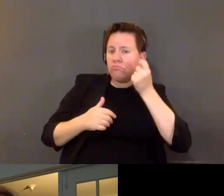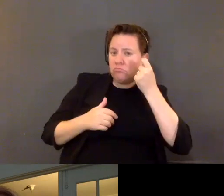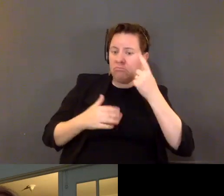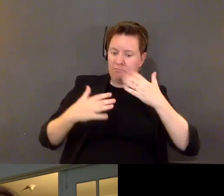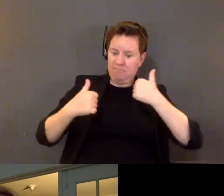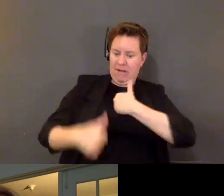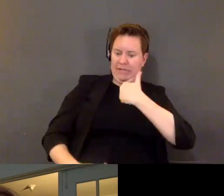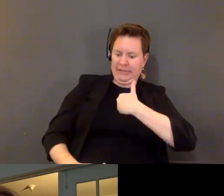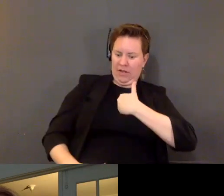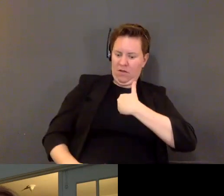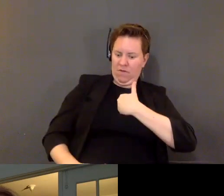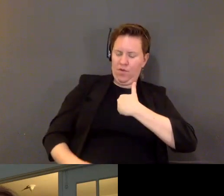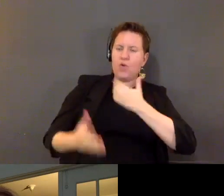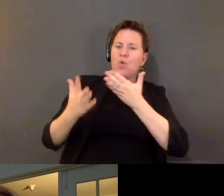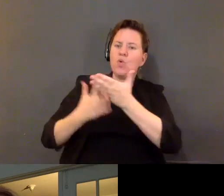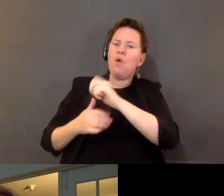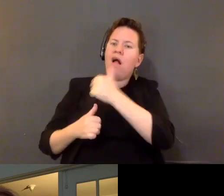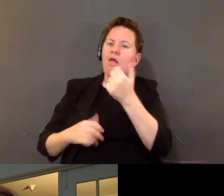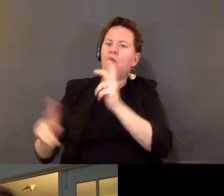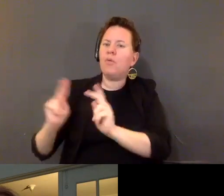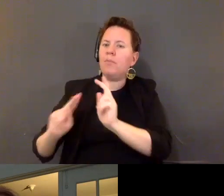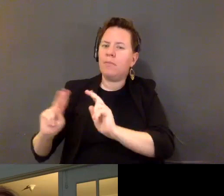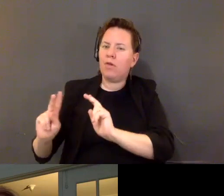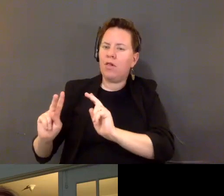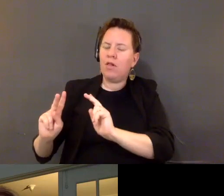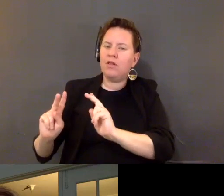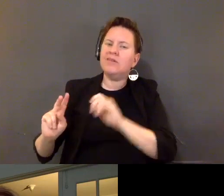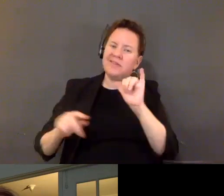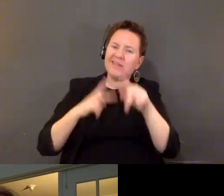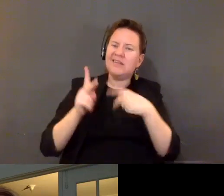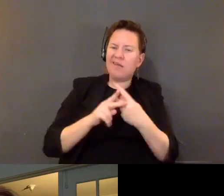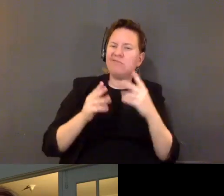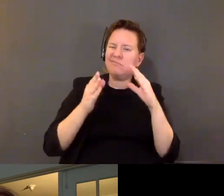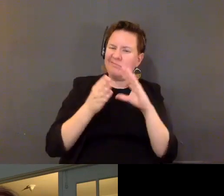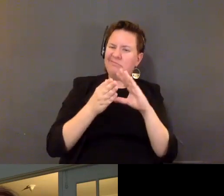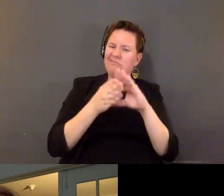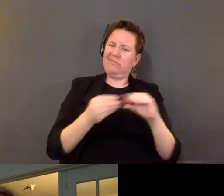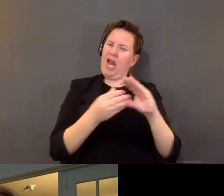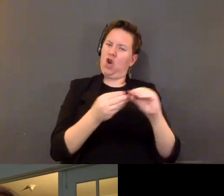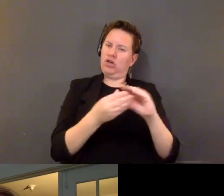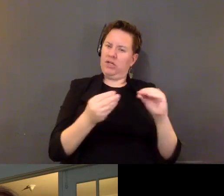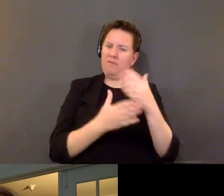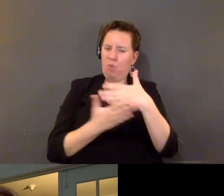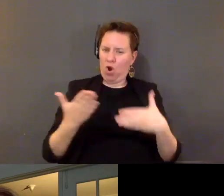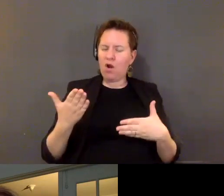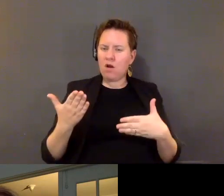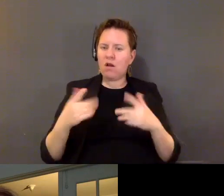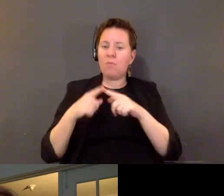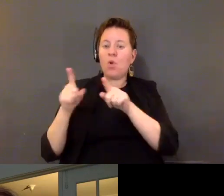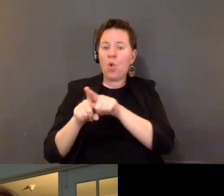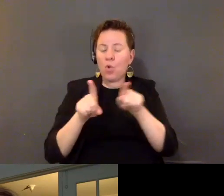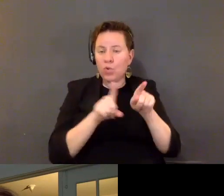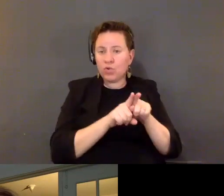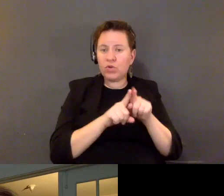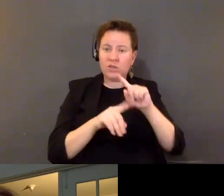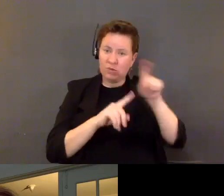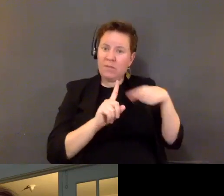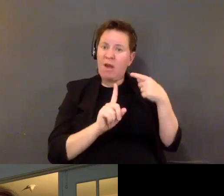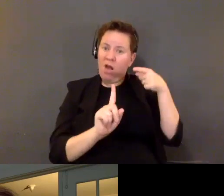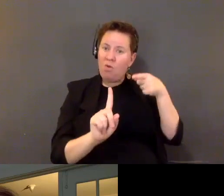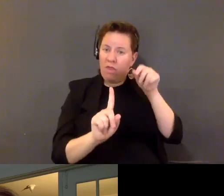other people so that's the kind of narrative part of the book. But also because it was about that One